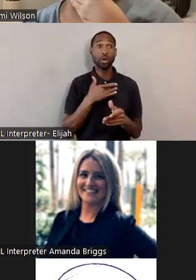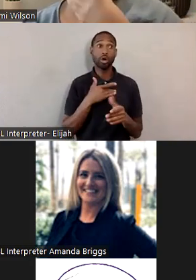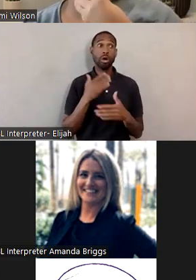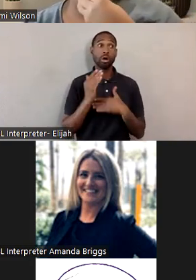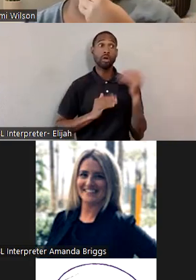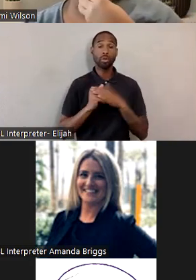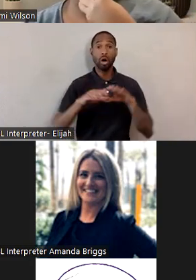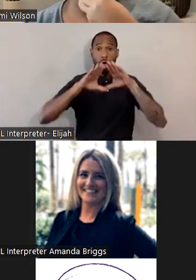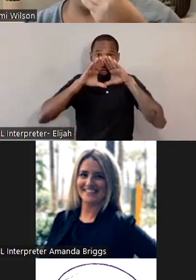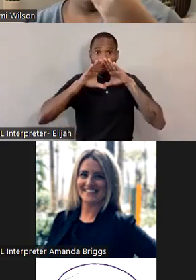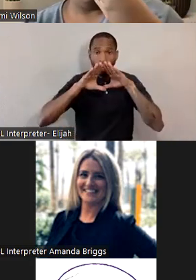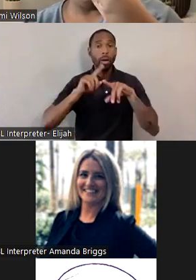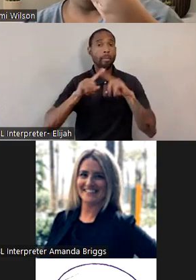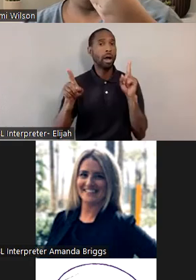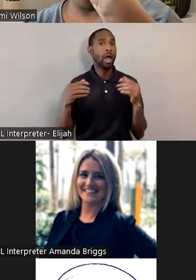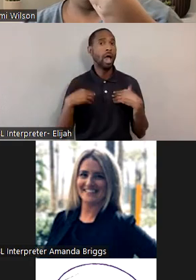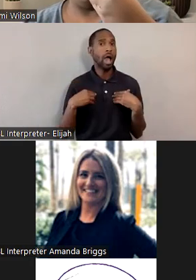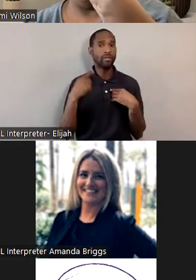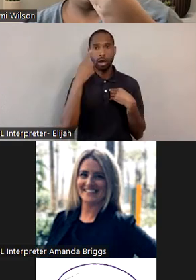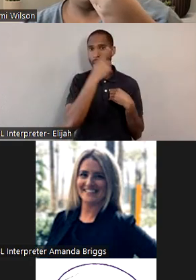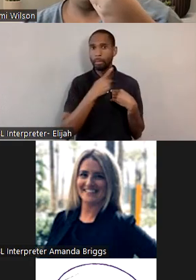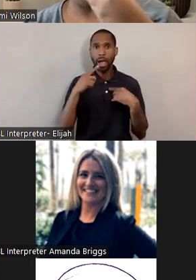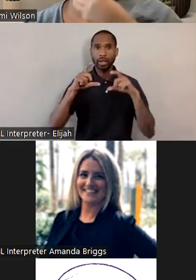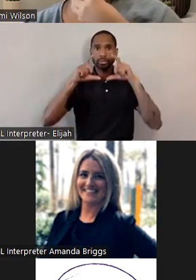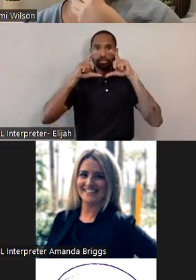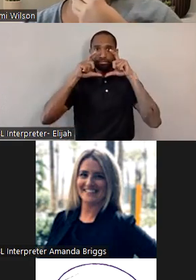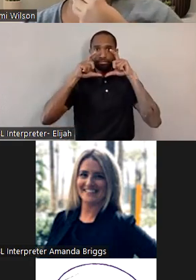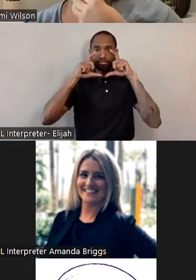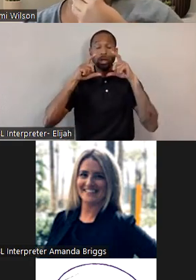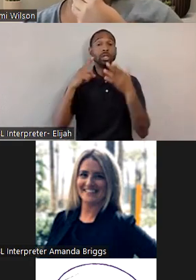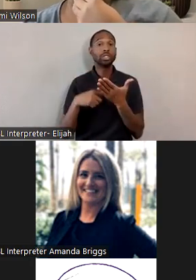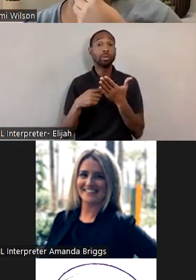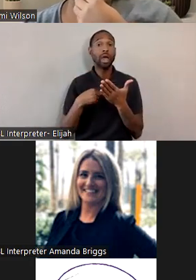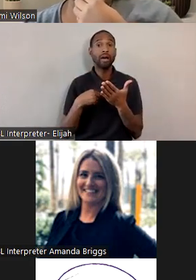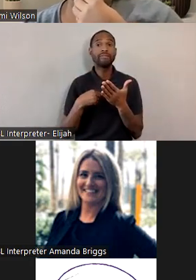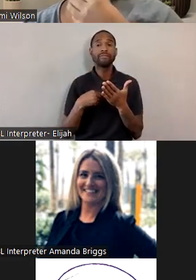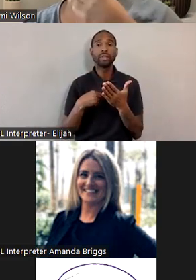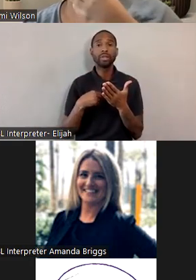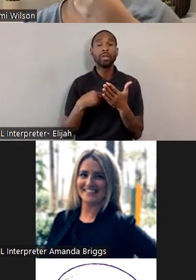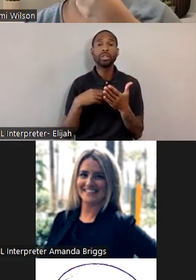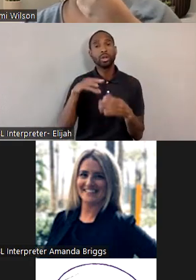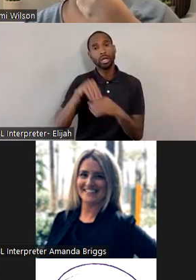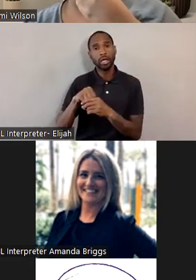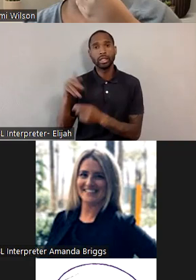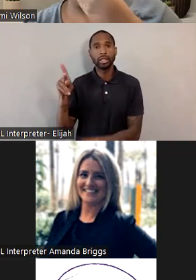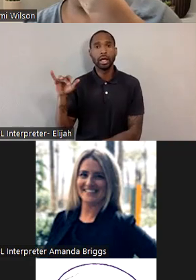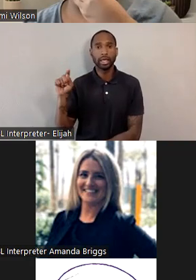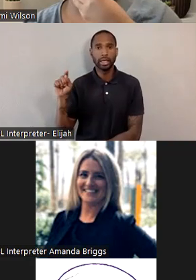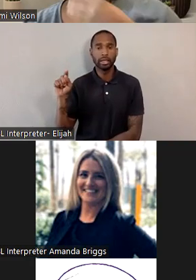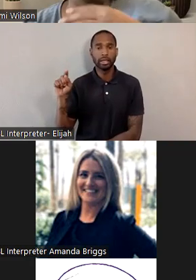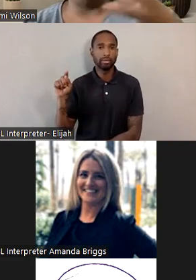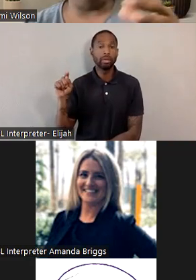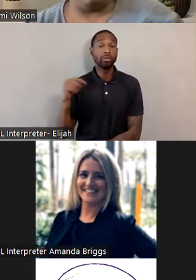masks that, and sometimes they come with your kit that you can use for